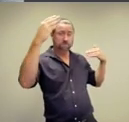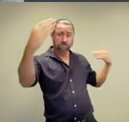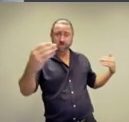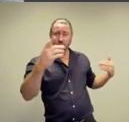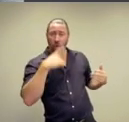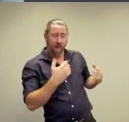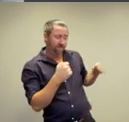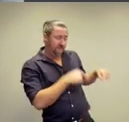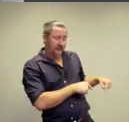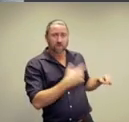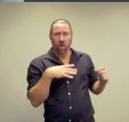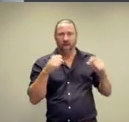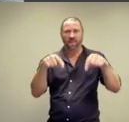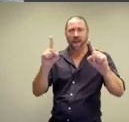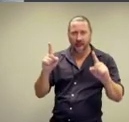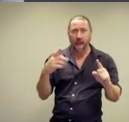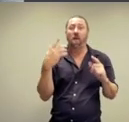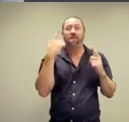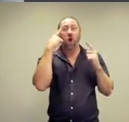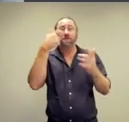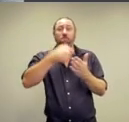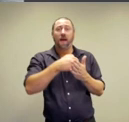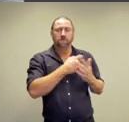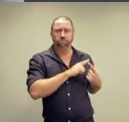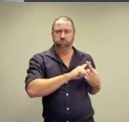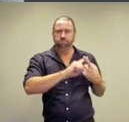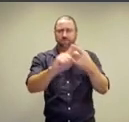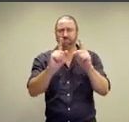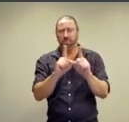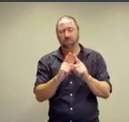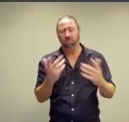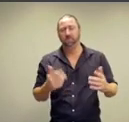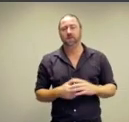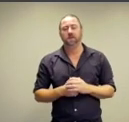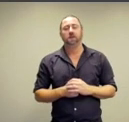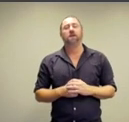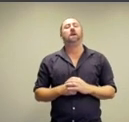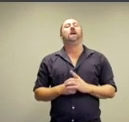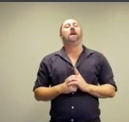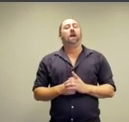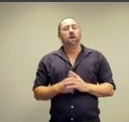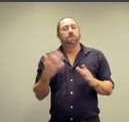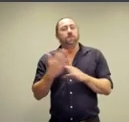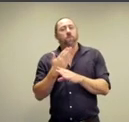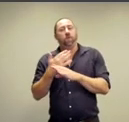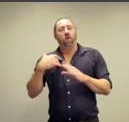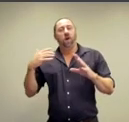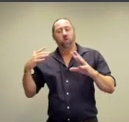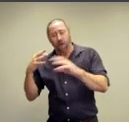worlds apart. But I guess, at its core has some pretty key consistent ideas.